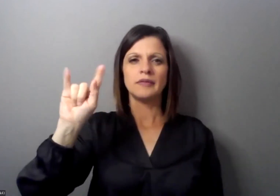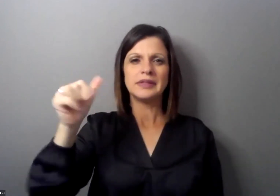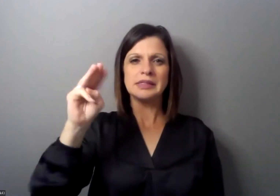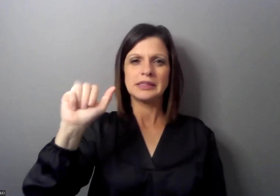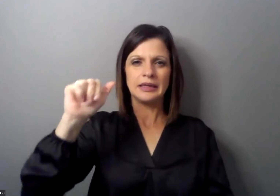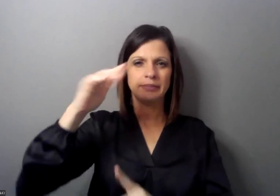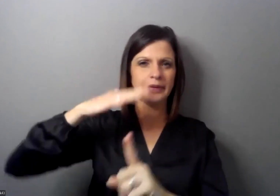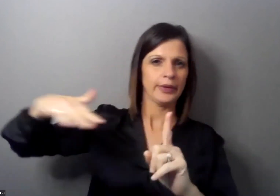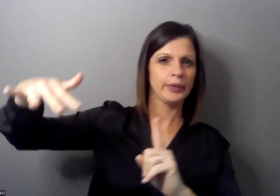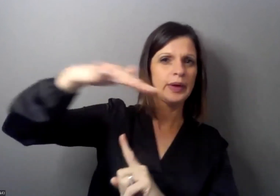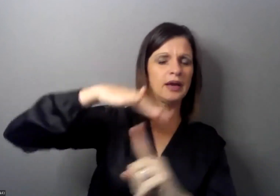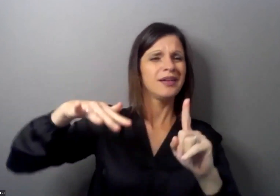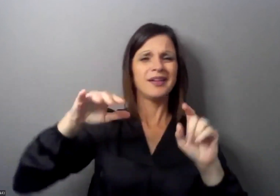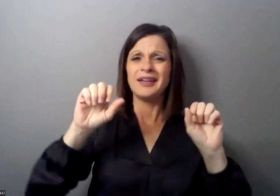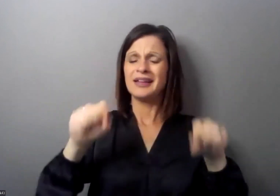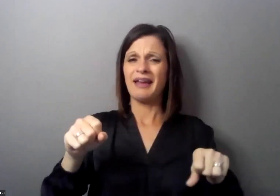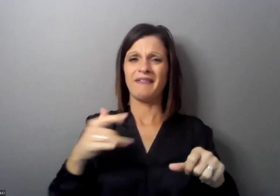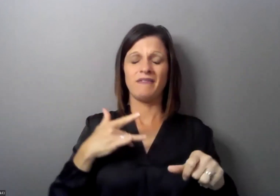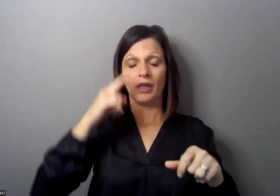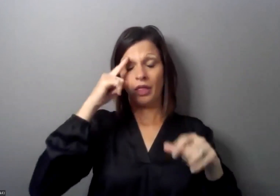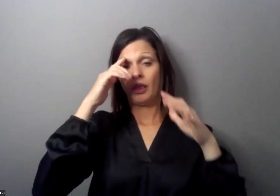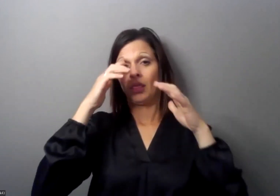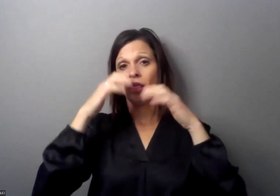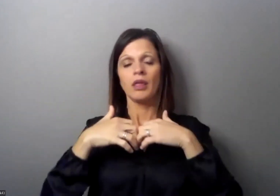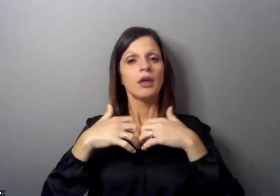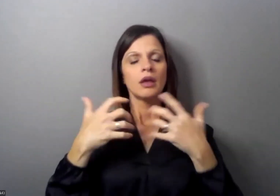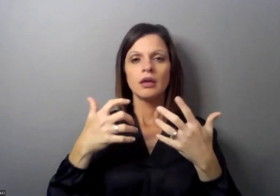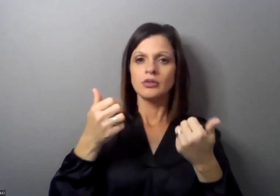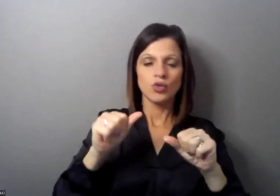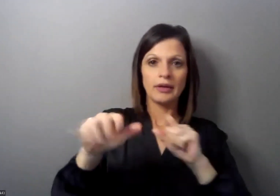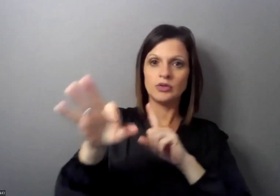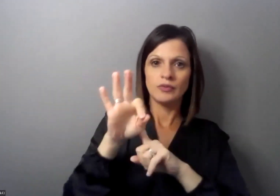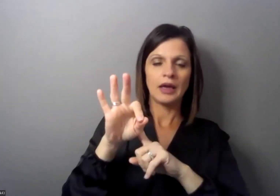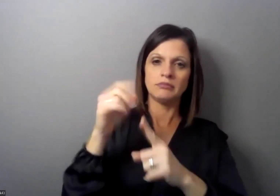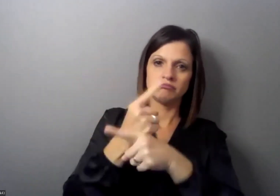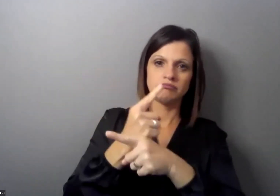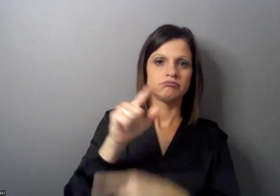and also, it can be mentally taxing to find treatment for people.